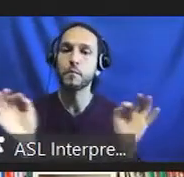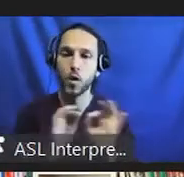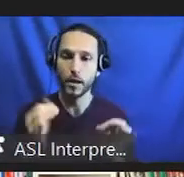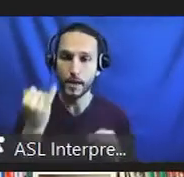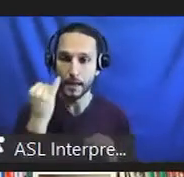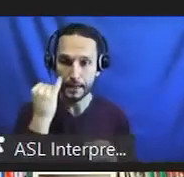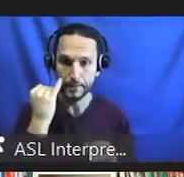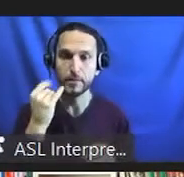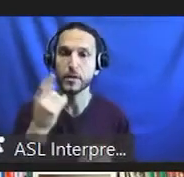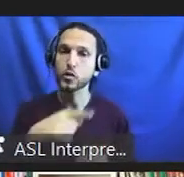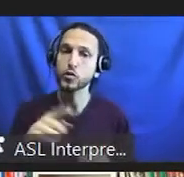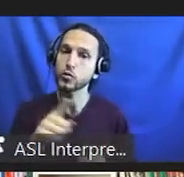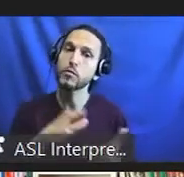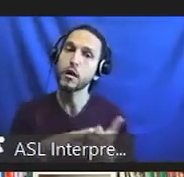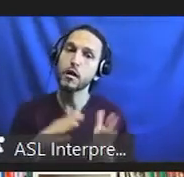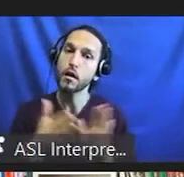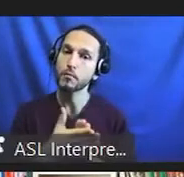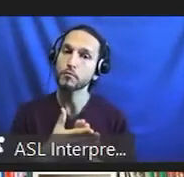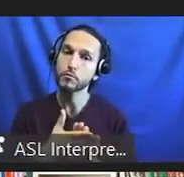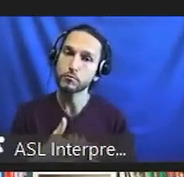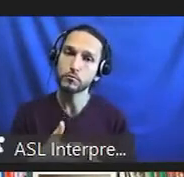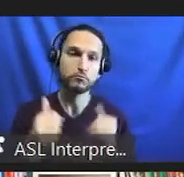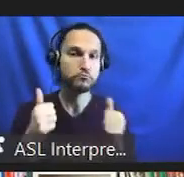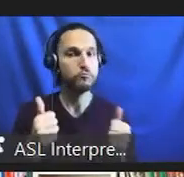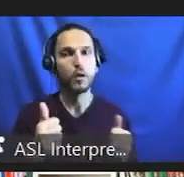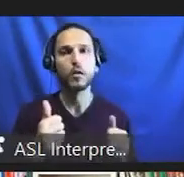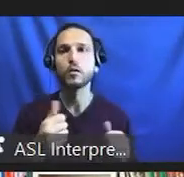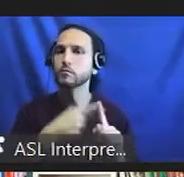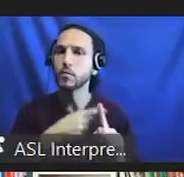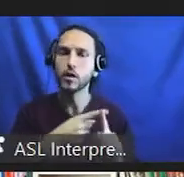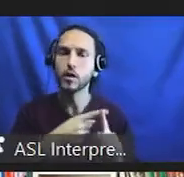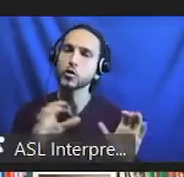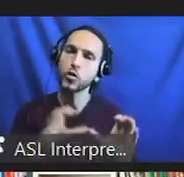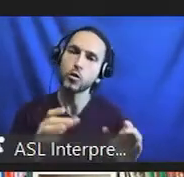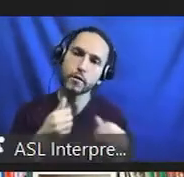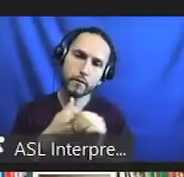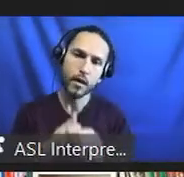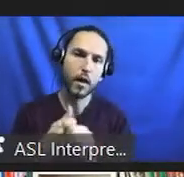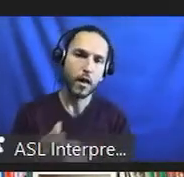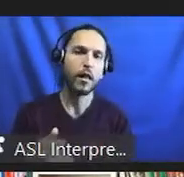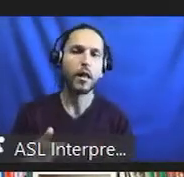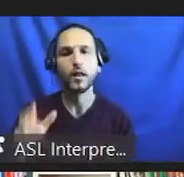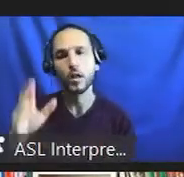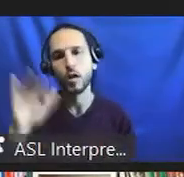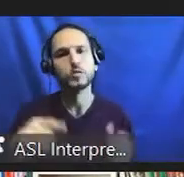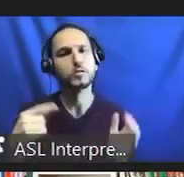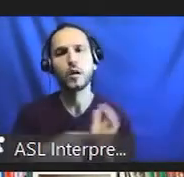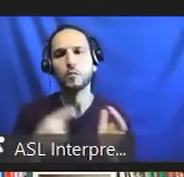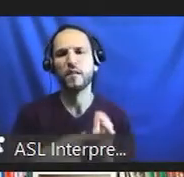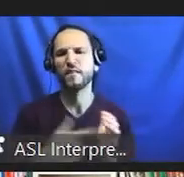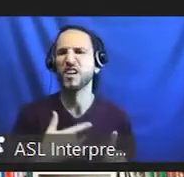trying to be good, if you're trying to do the right thing. So often it seems like it doesn't matter.